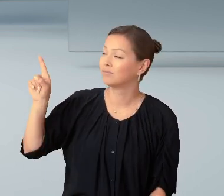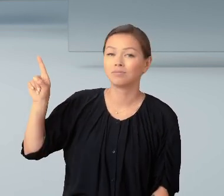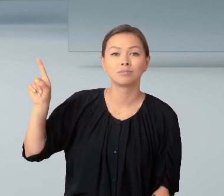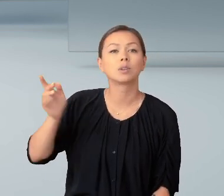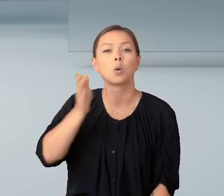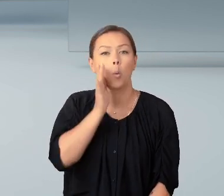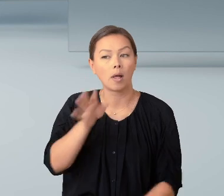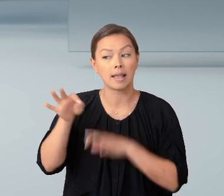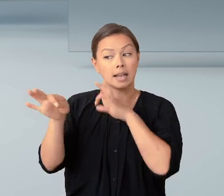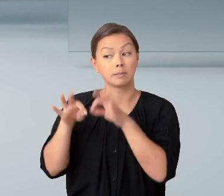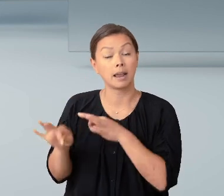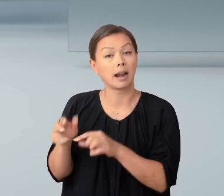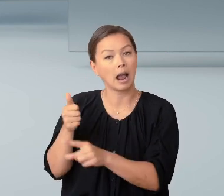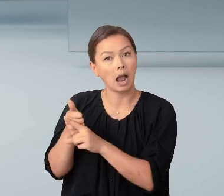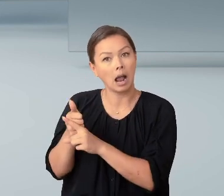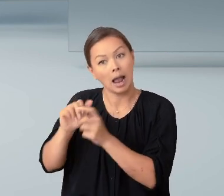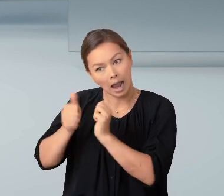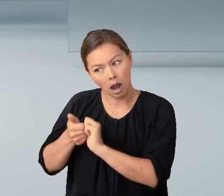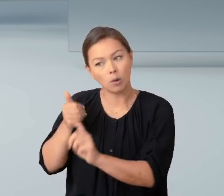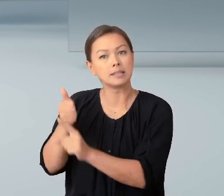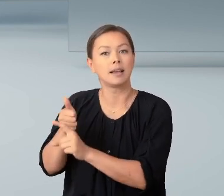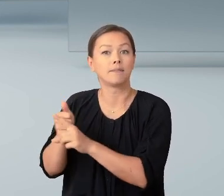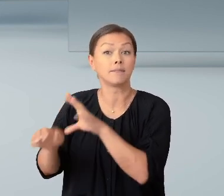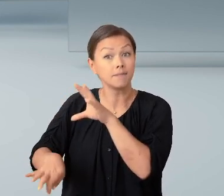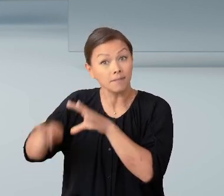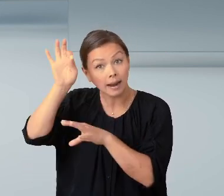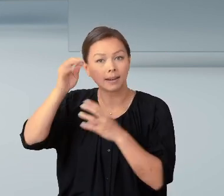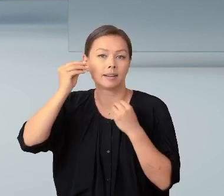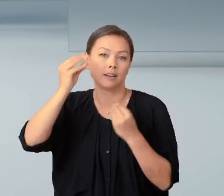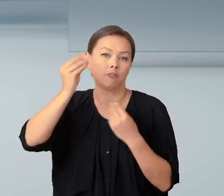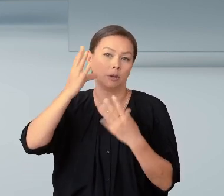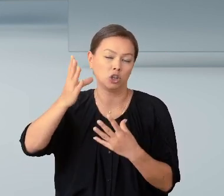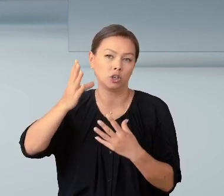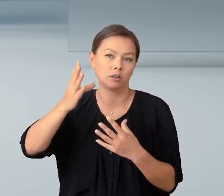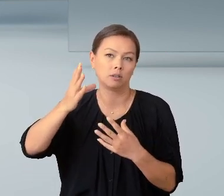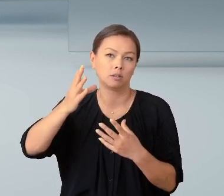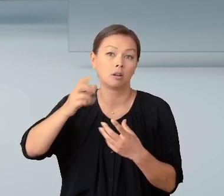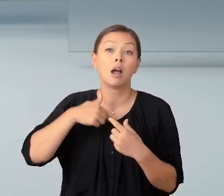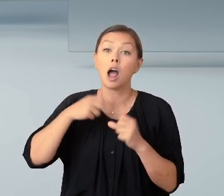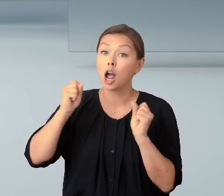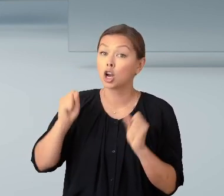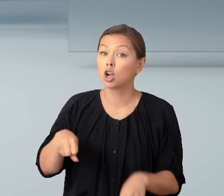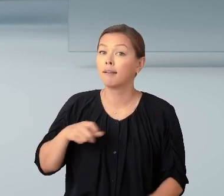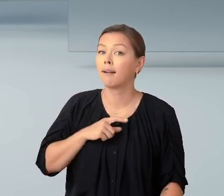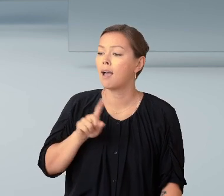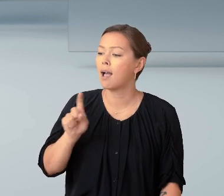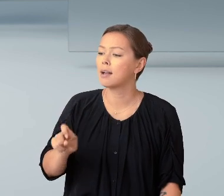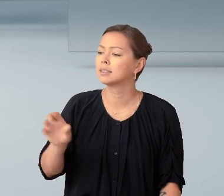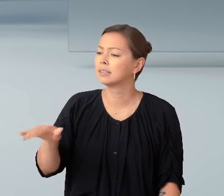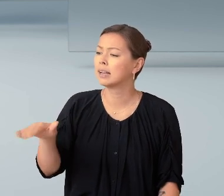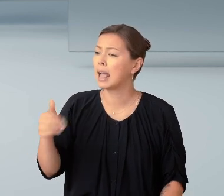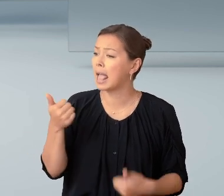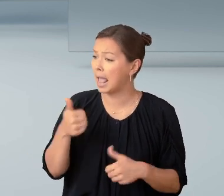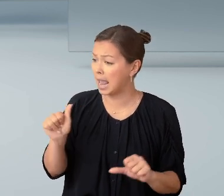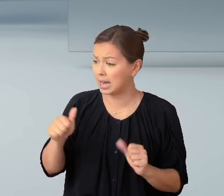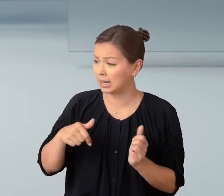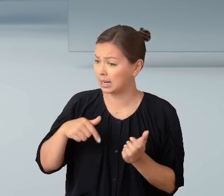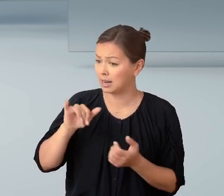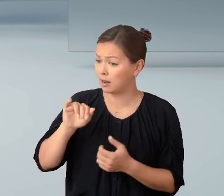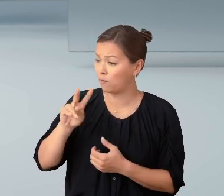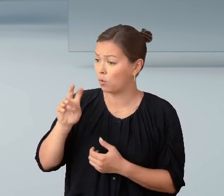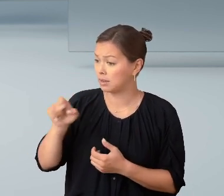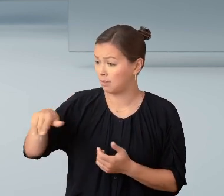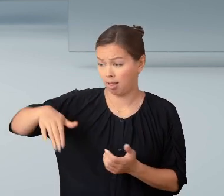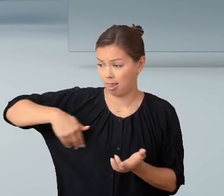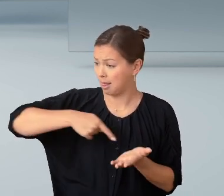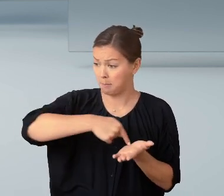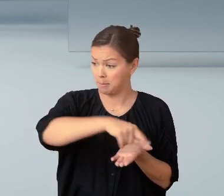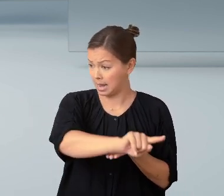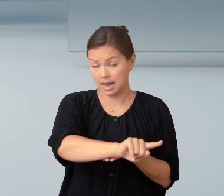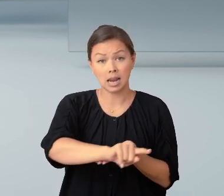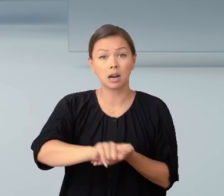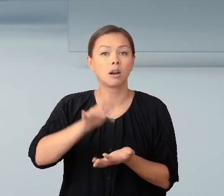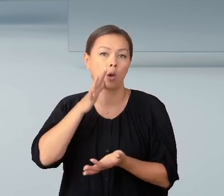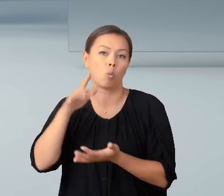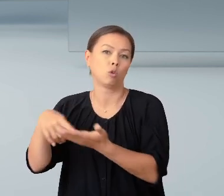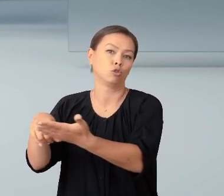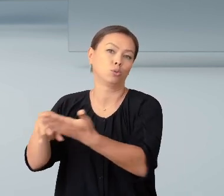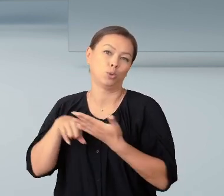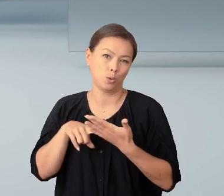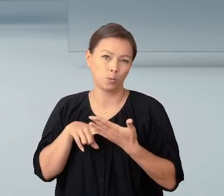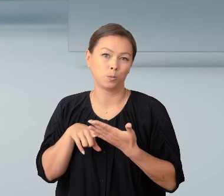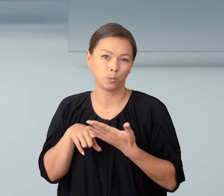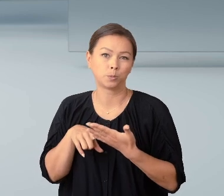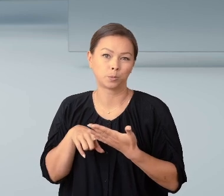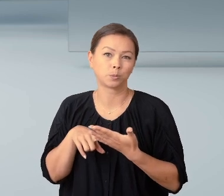this information. I could further ask ny unpaid invoices.